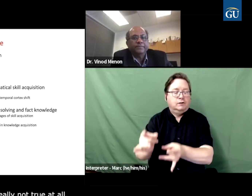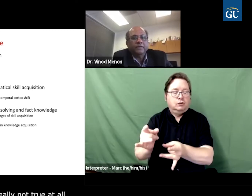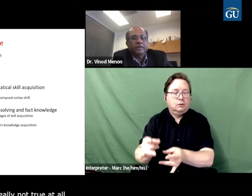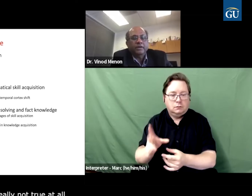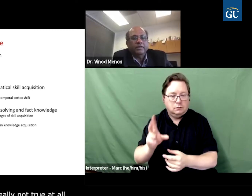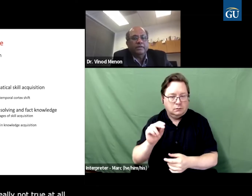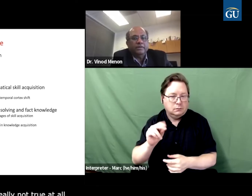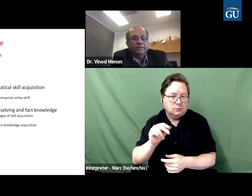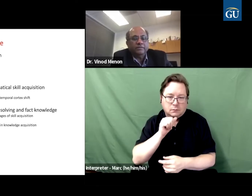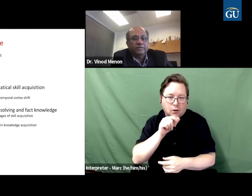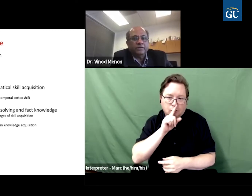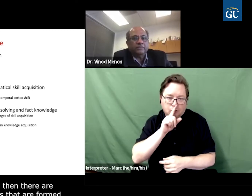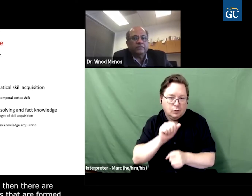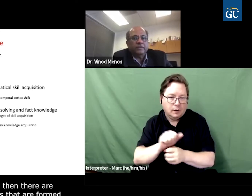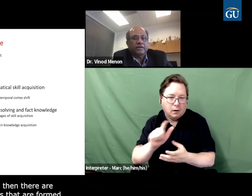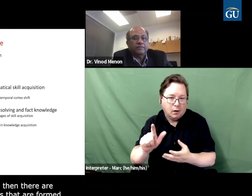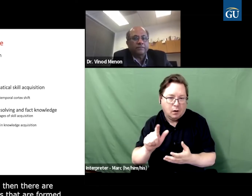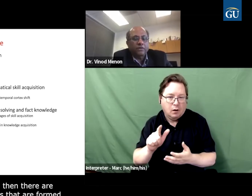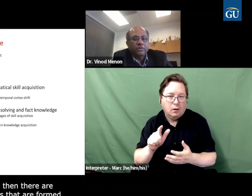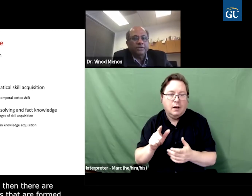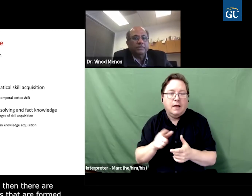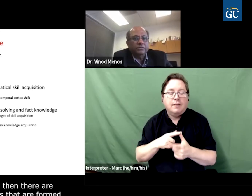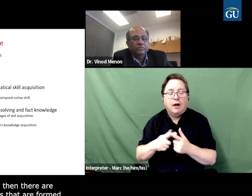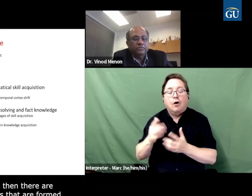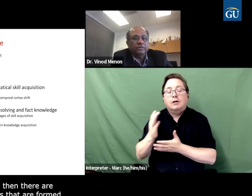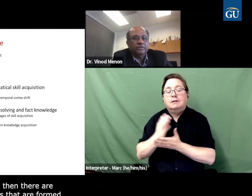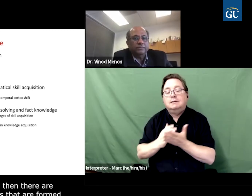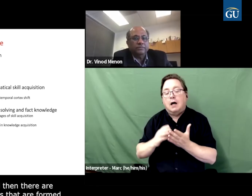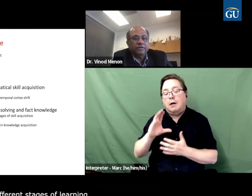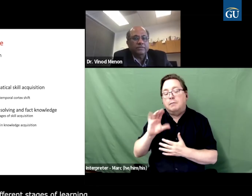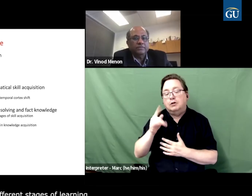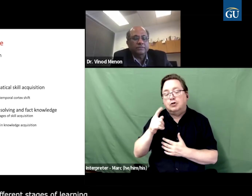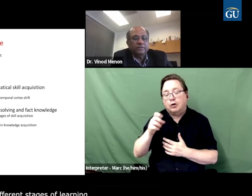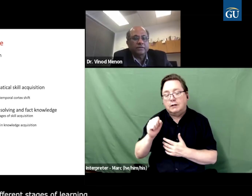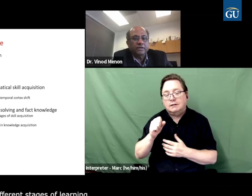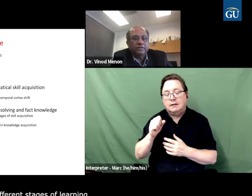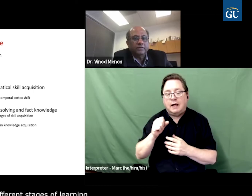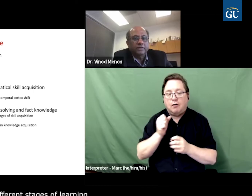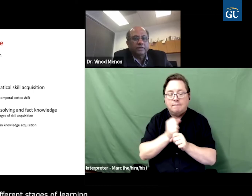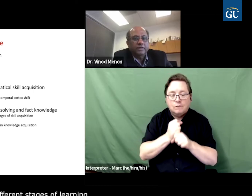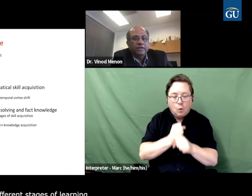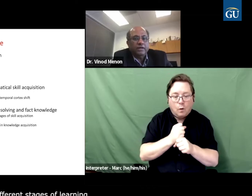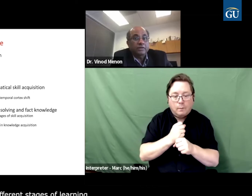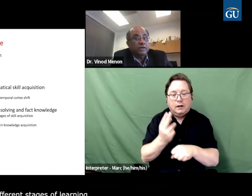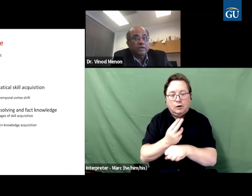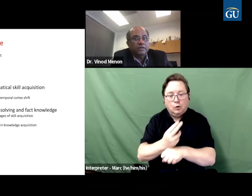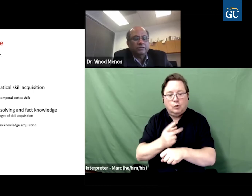true at all and then there are circuits that are formed and used at different stages of